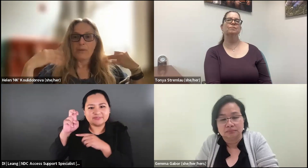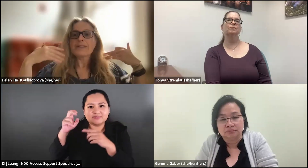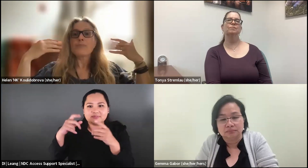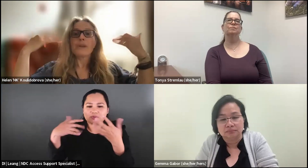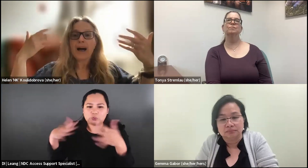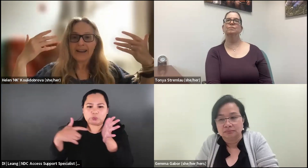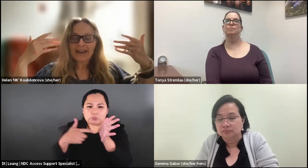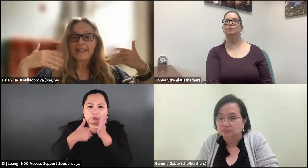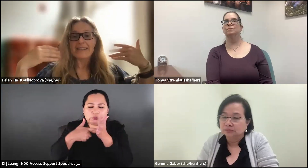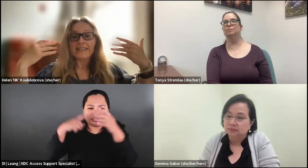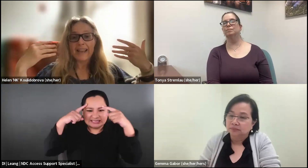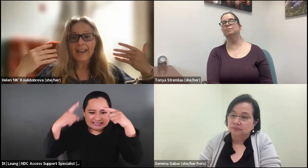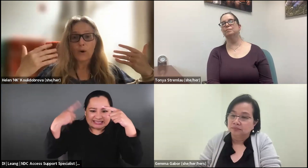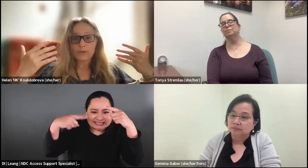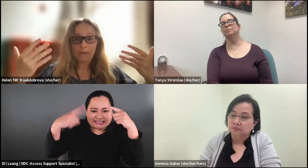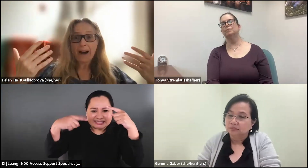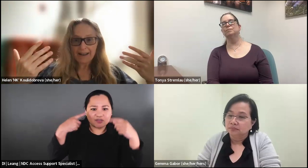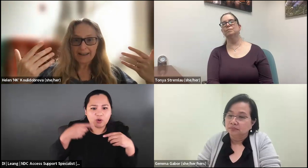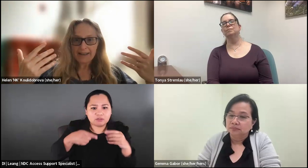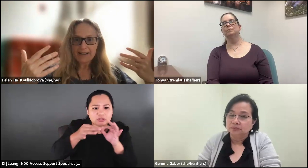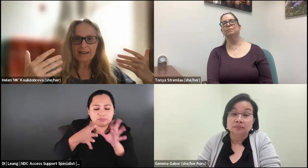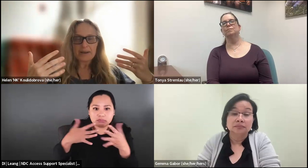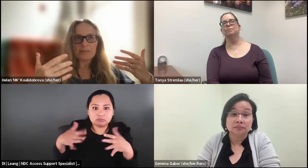multiplying as the day goes by.